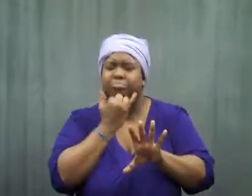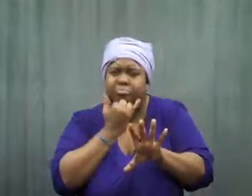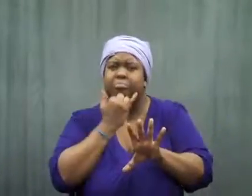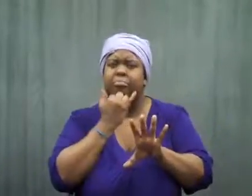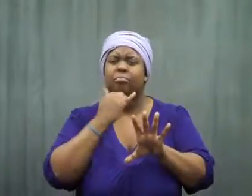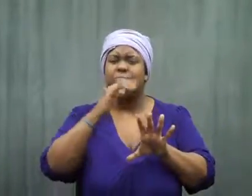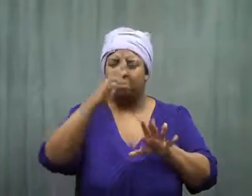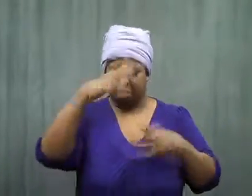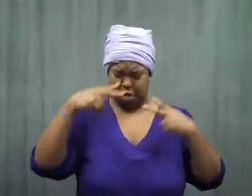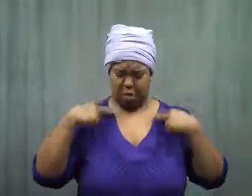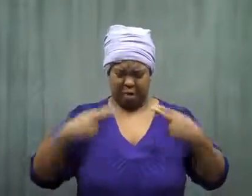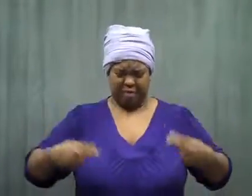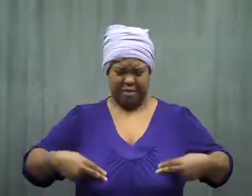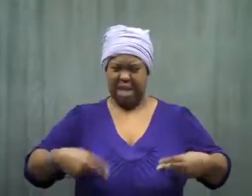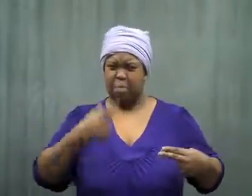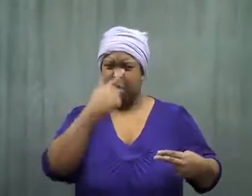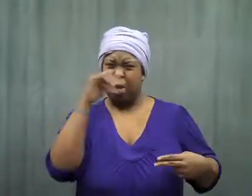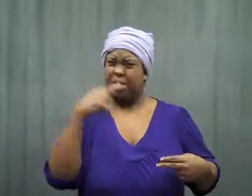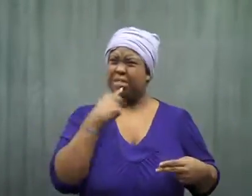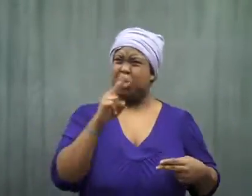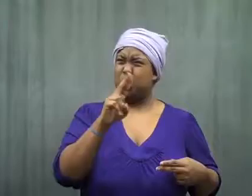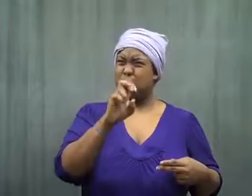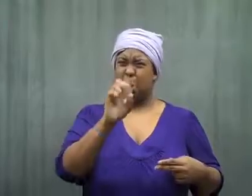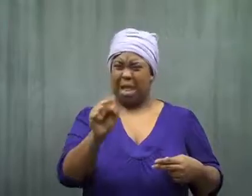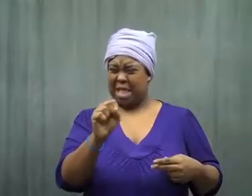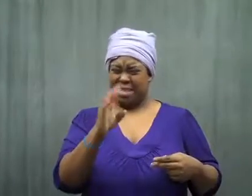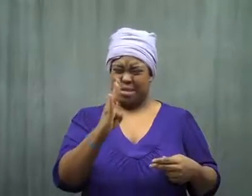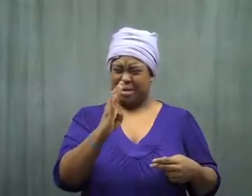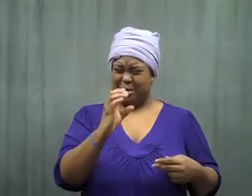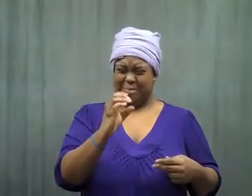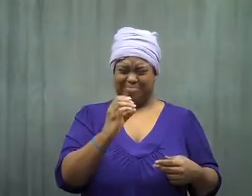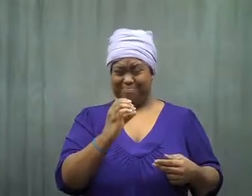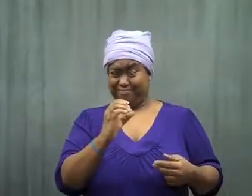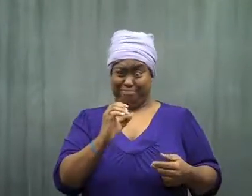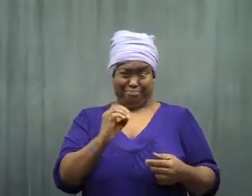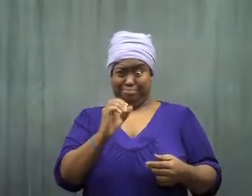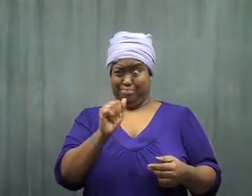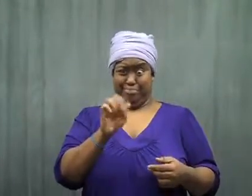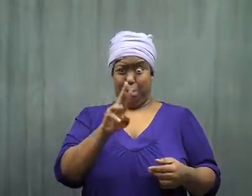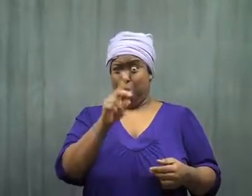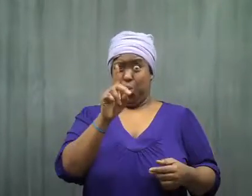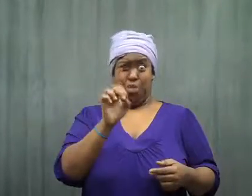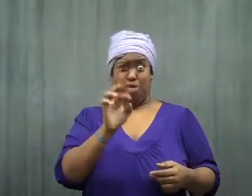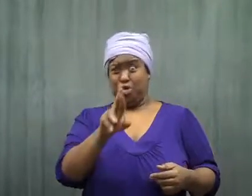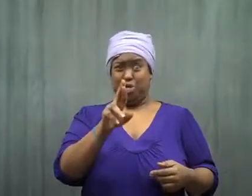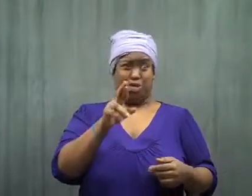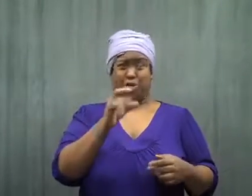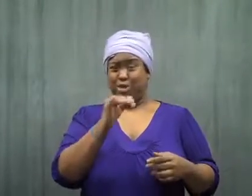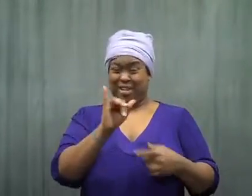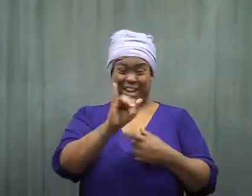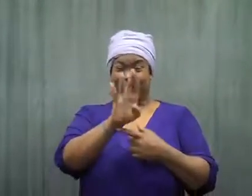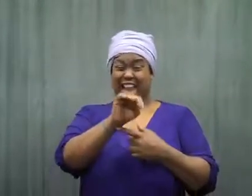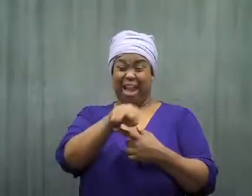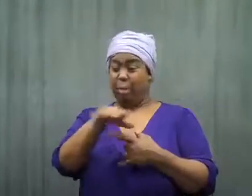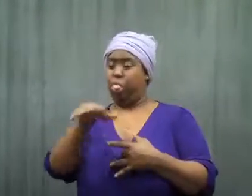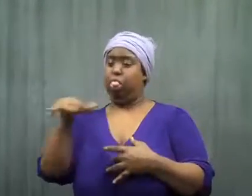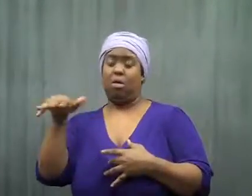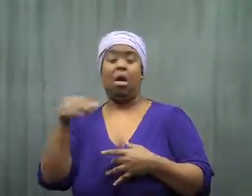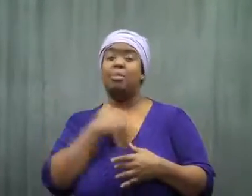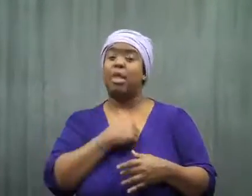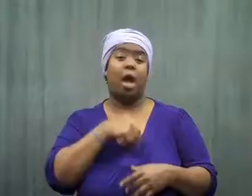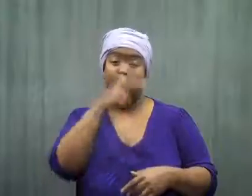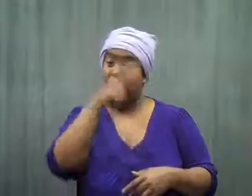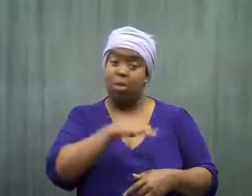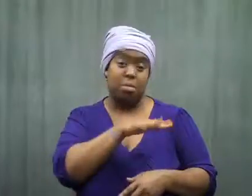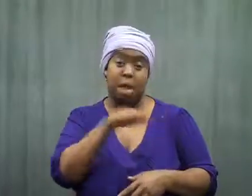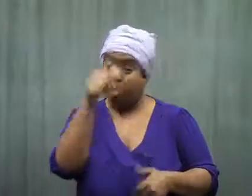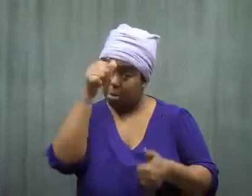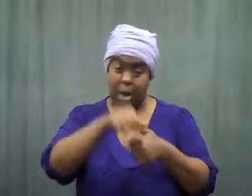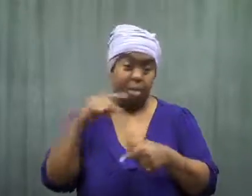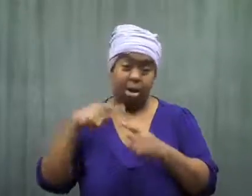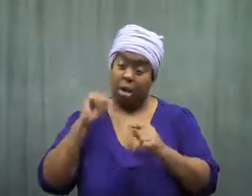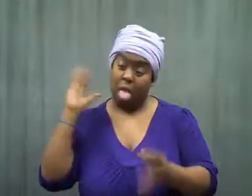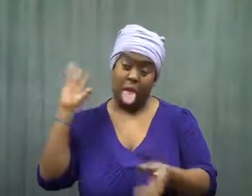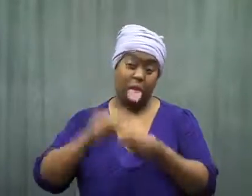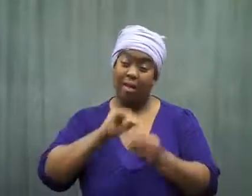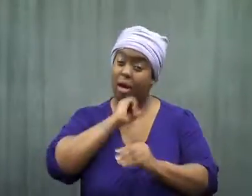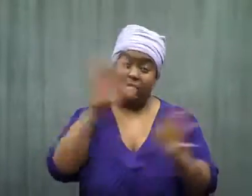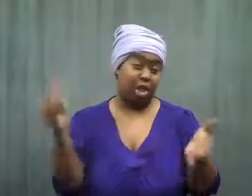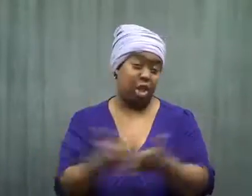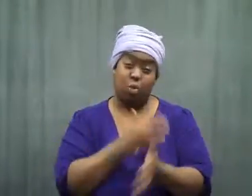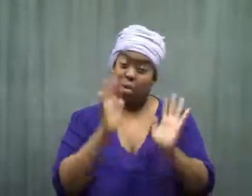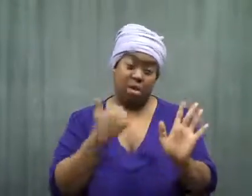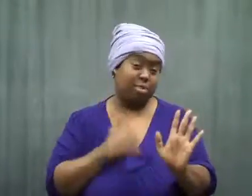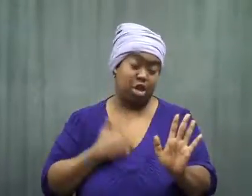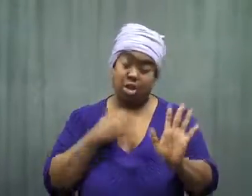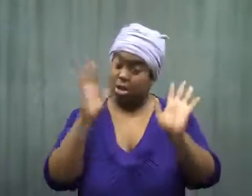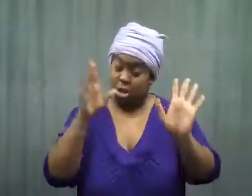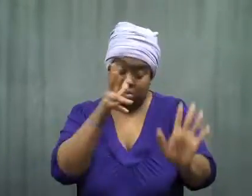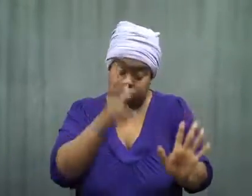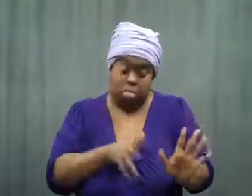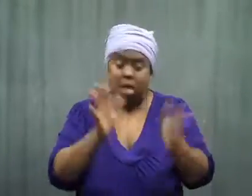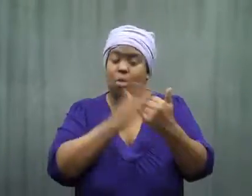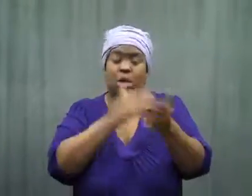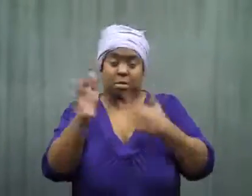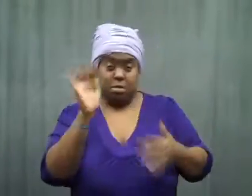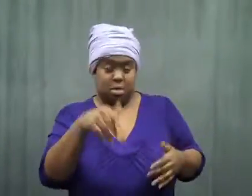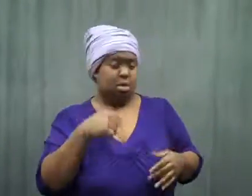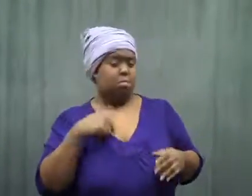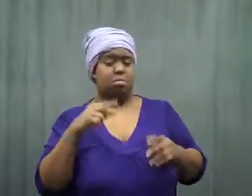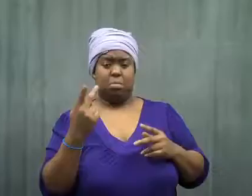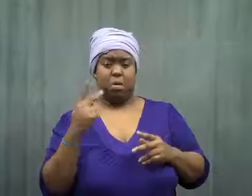Then men in uniform, I guess U.S. Border, immigra.. sorry I'm a lousy speller.